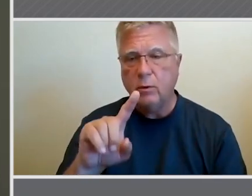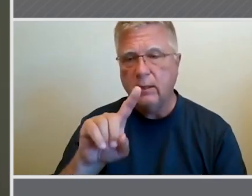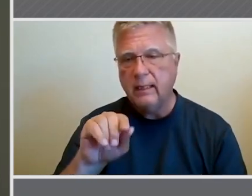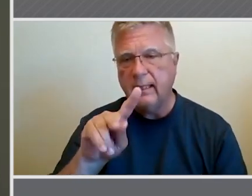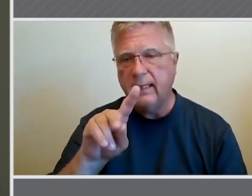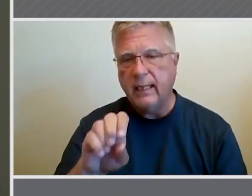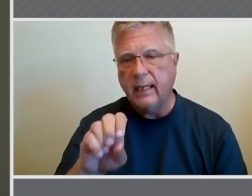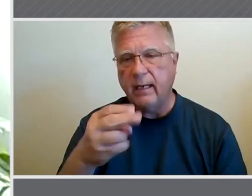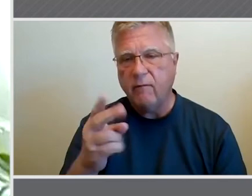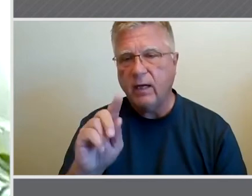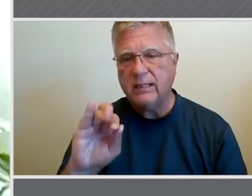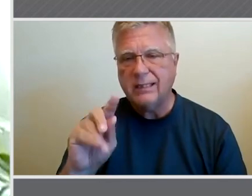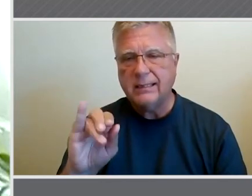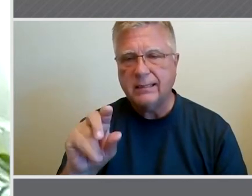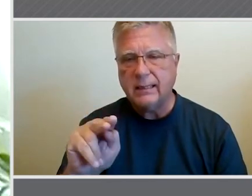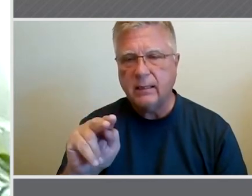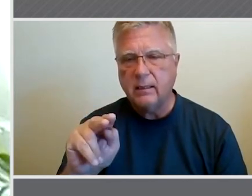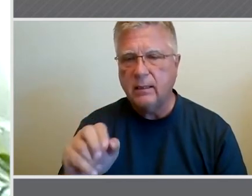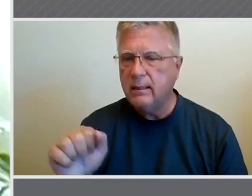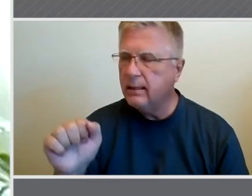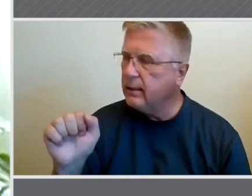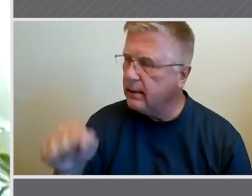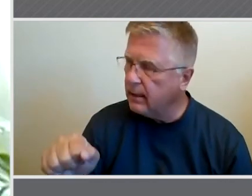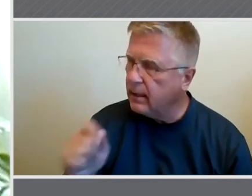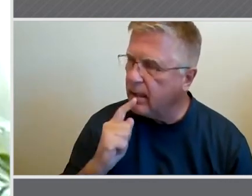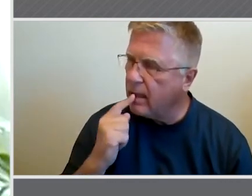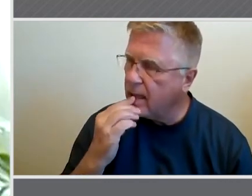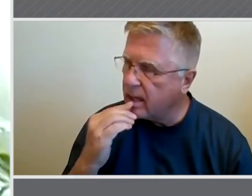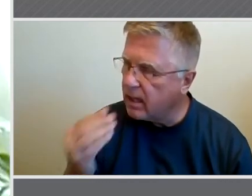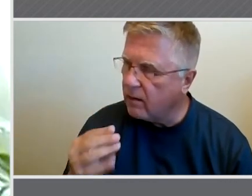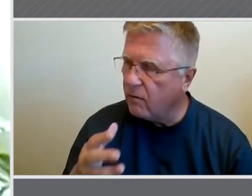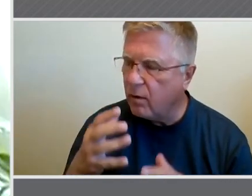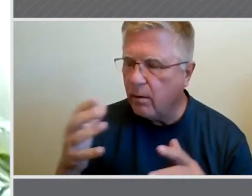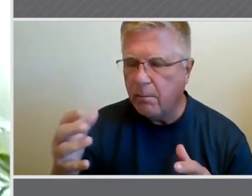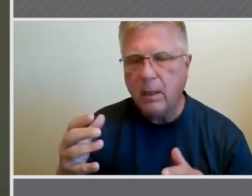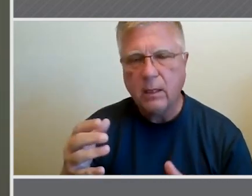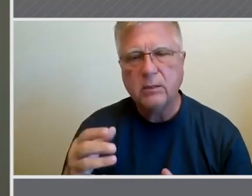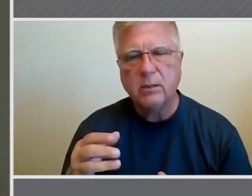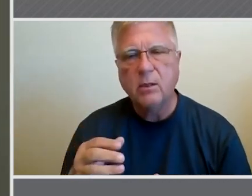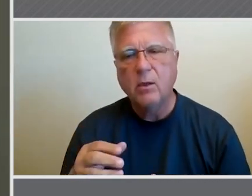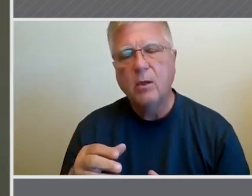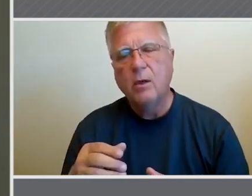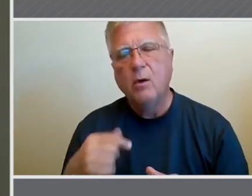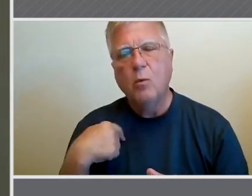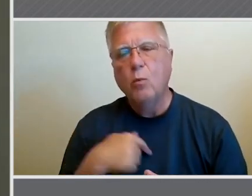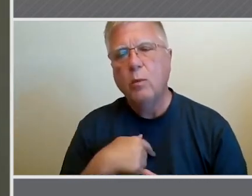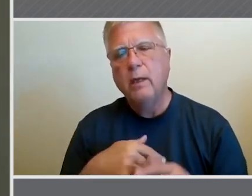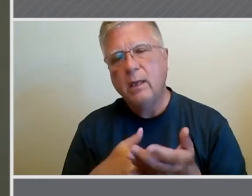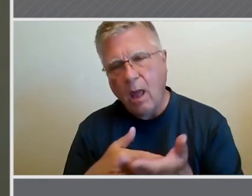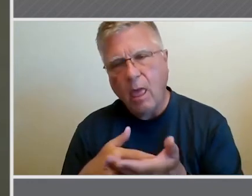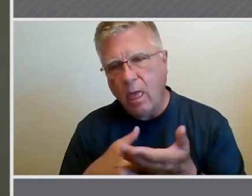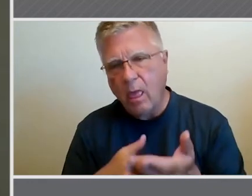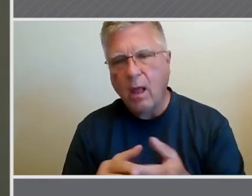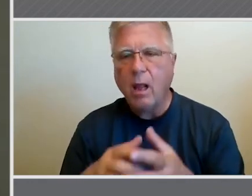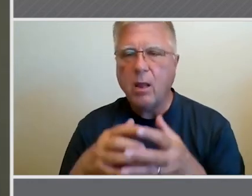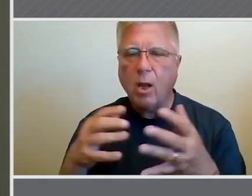Yeah, thank you very much guys talk internally that unfortunate demolition and remediation